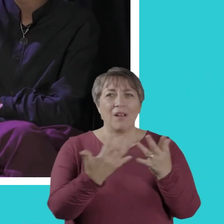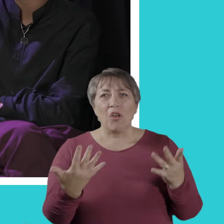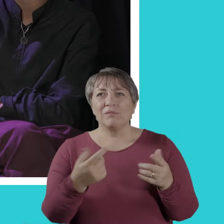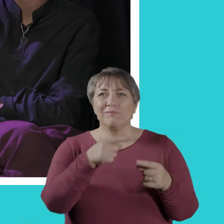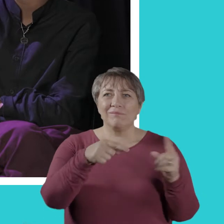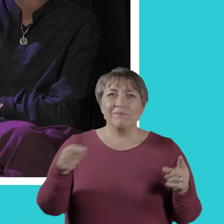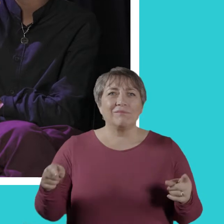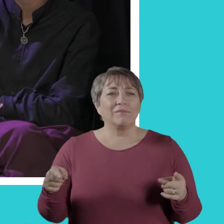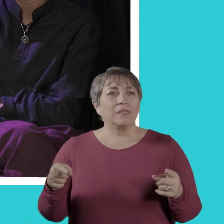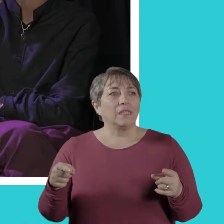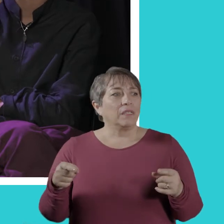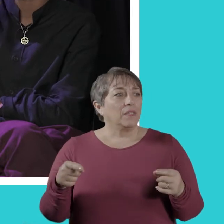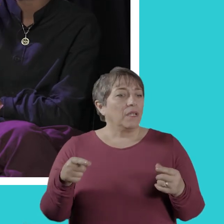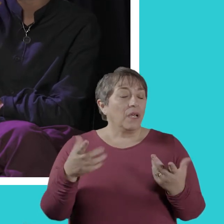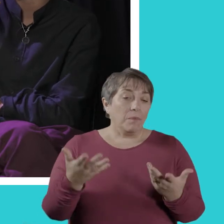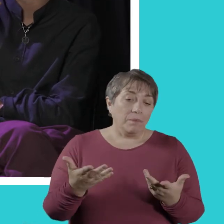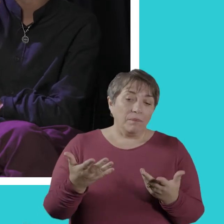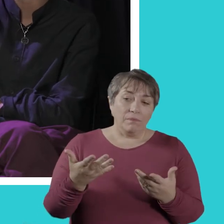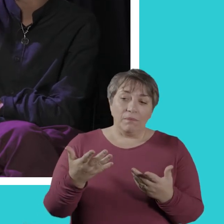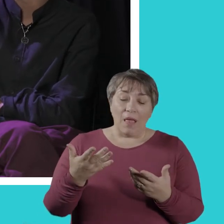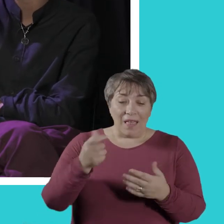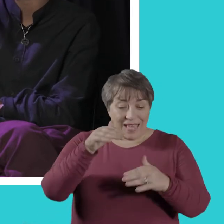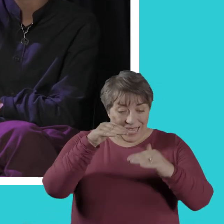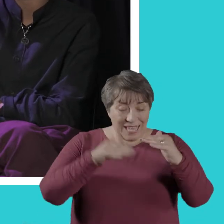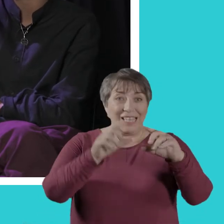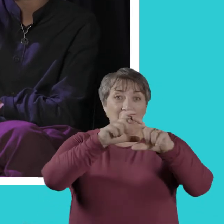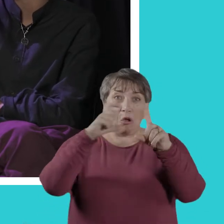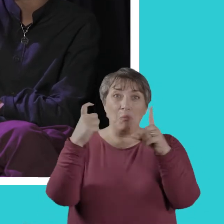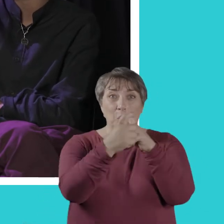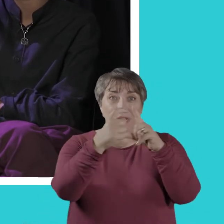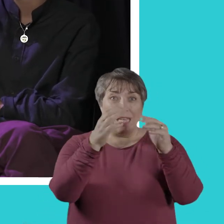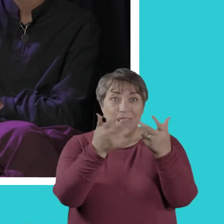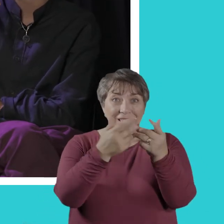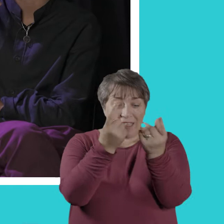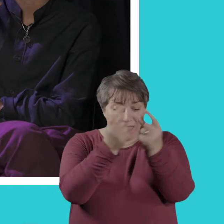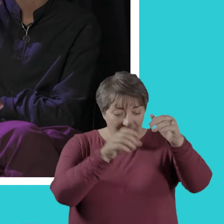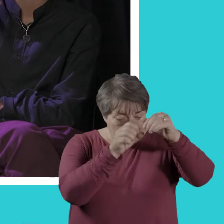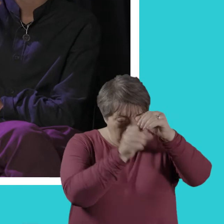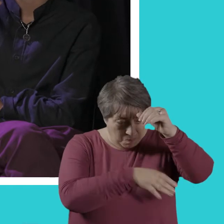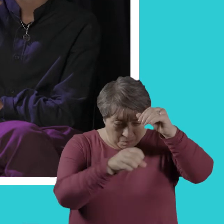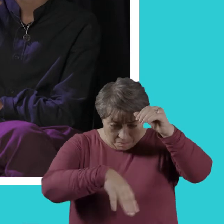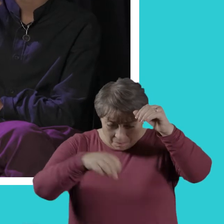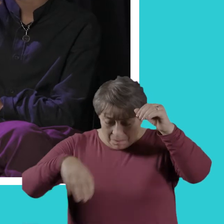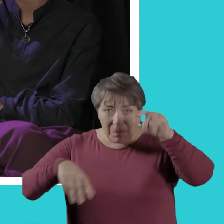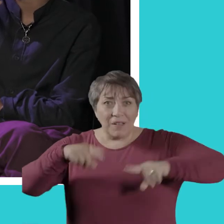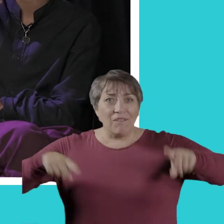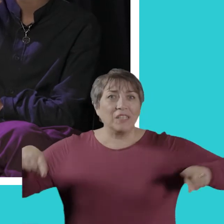Kelsea named the diversity in that term. And just how much depth and nuance there is in it. So I am